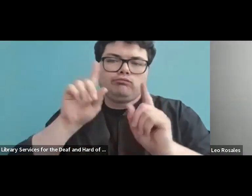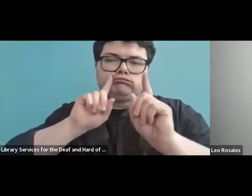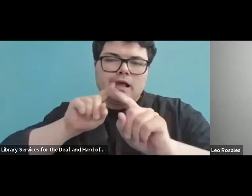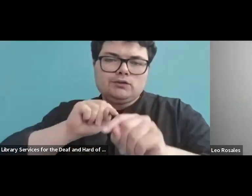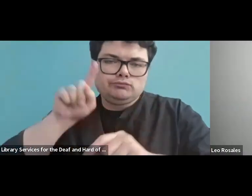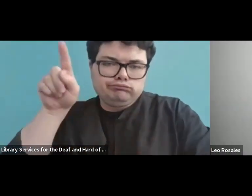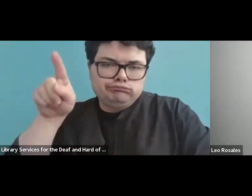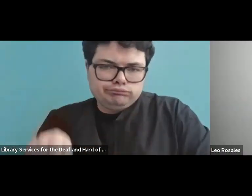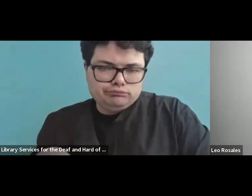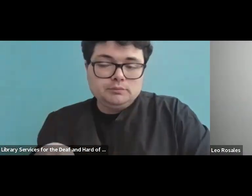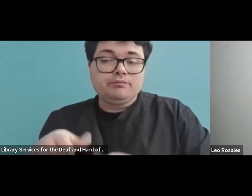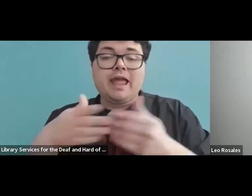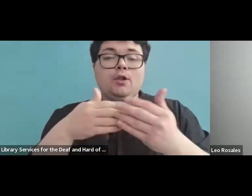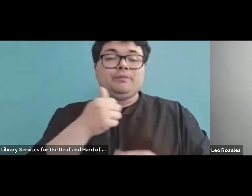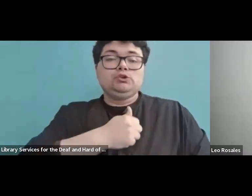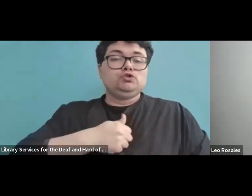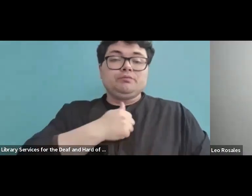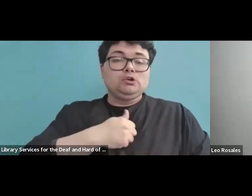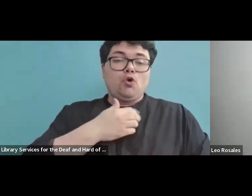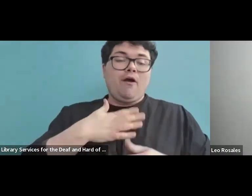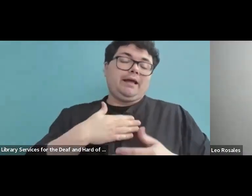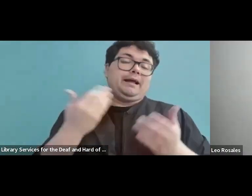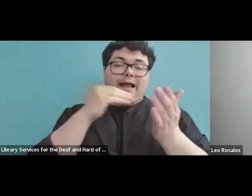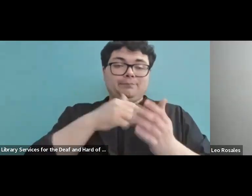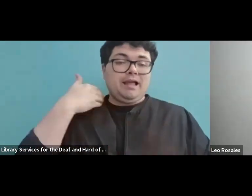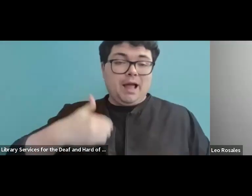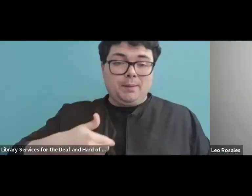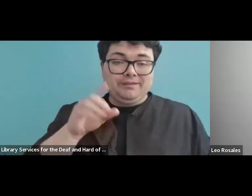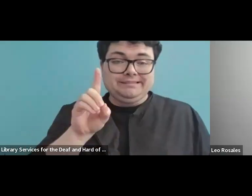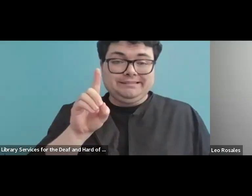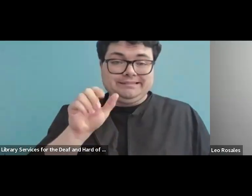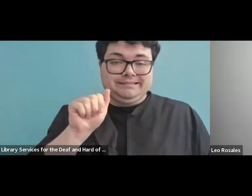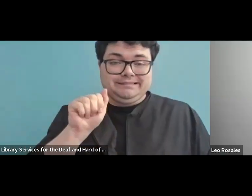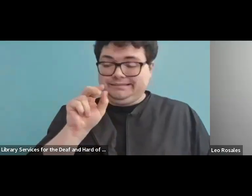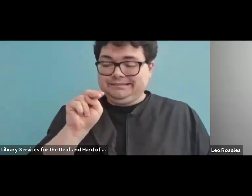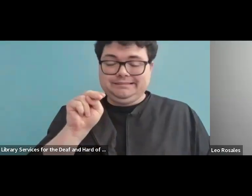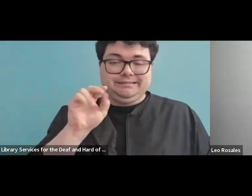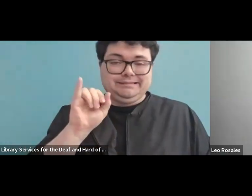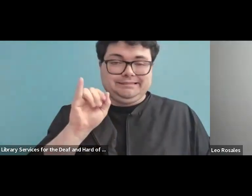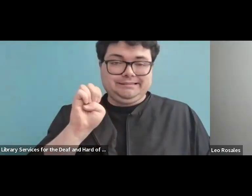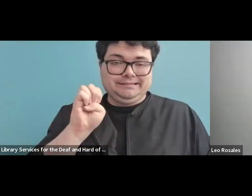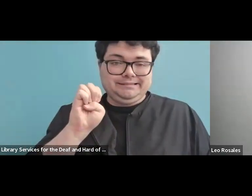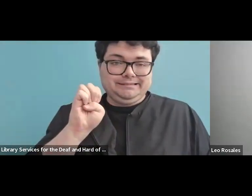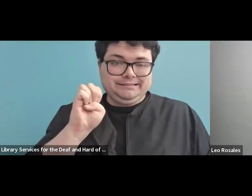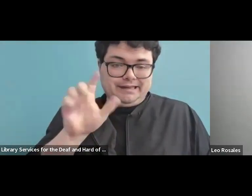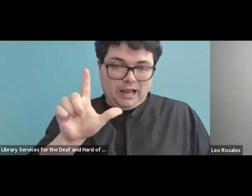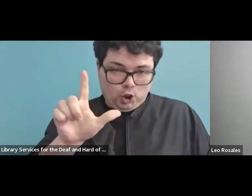then we'll go ahead and answer those questions, as well. And I apologize again. My name is Daniel.